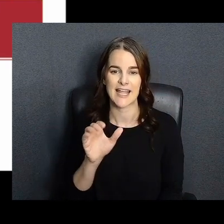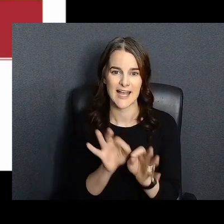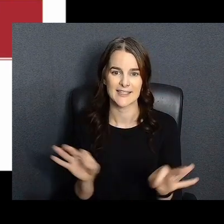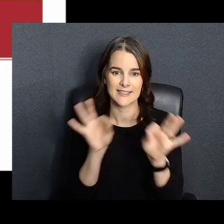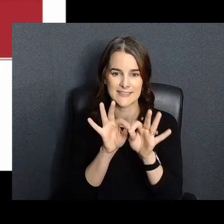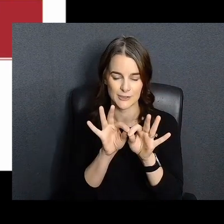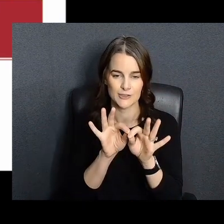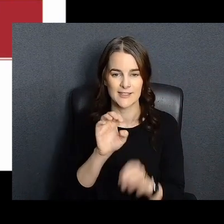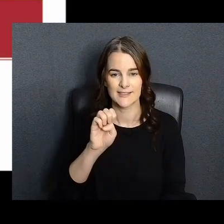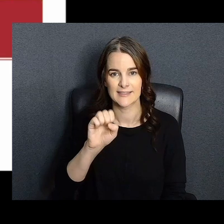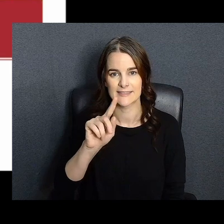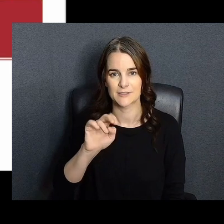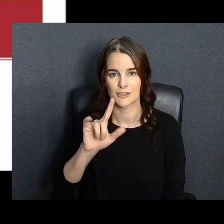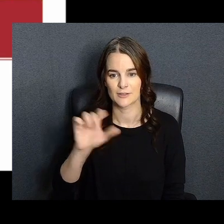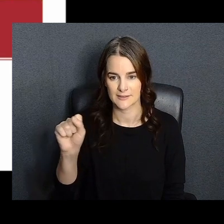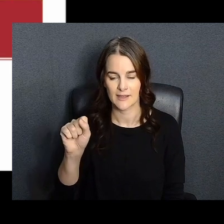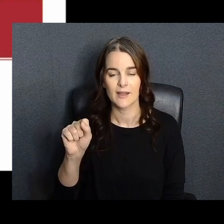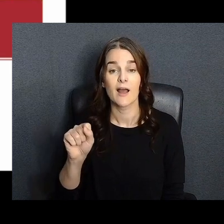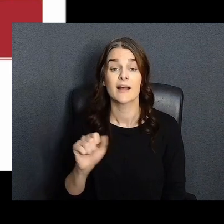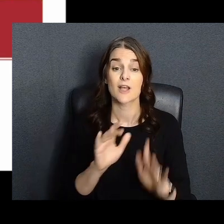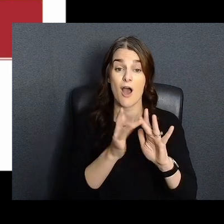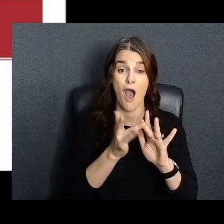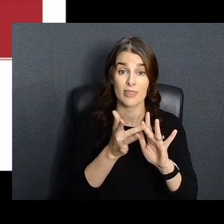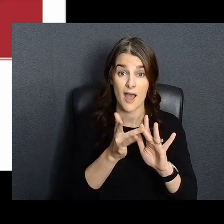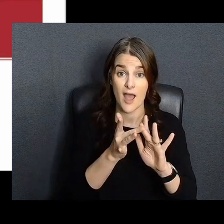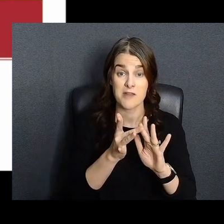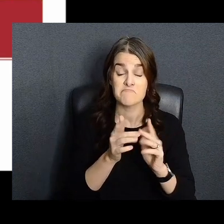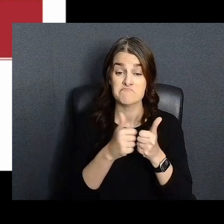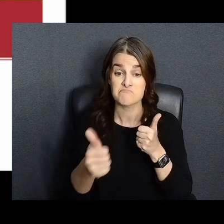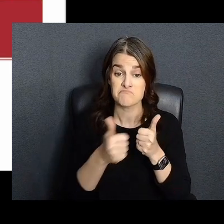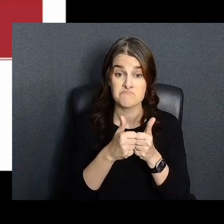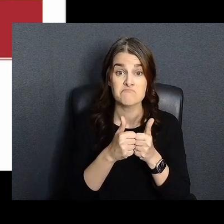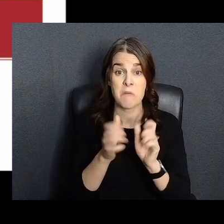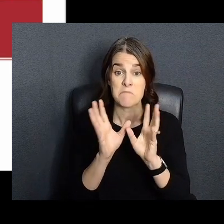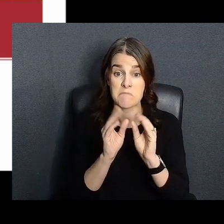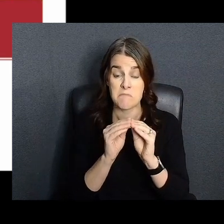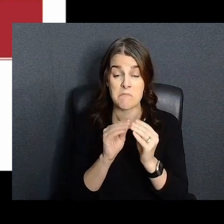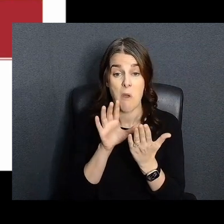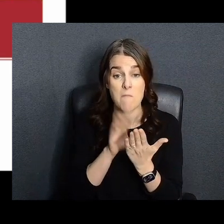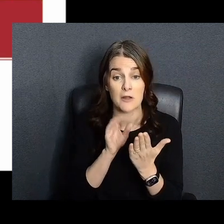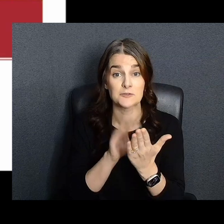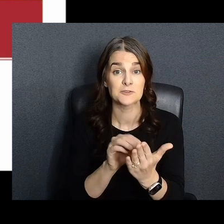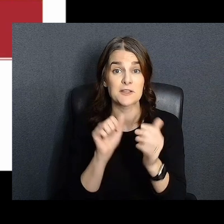which is an online asynchronous learning modules. These are free. You can take them at your own speed